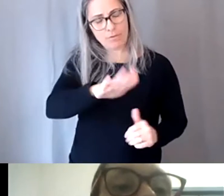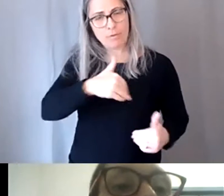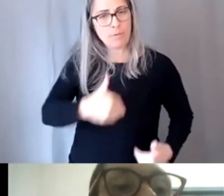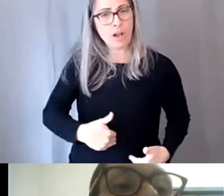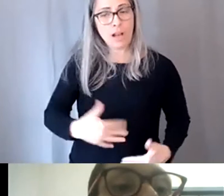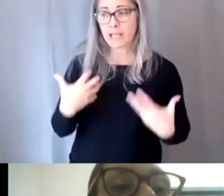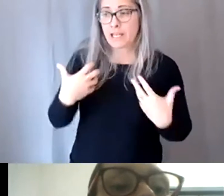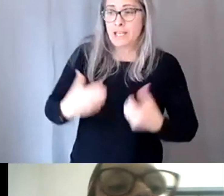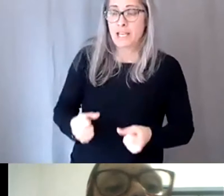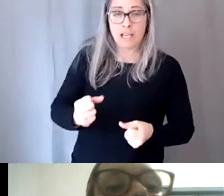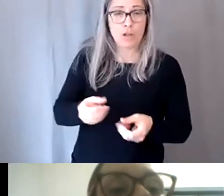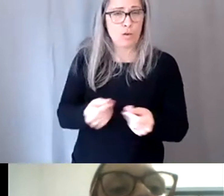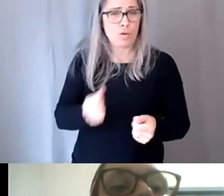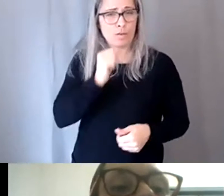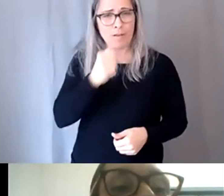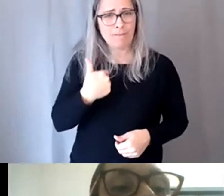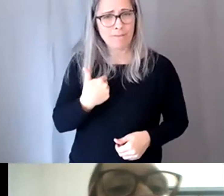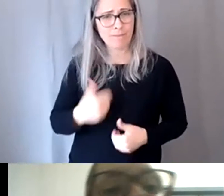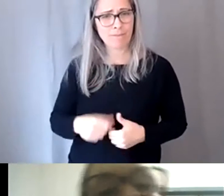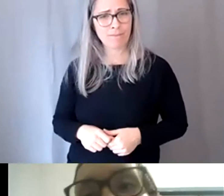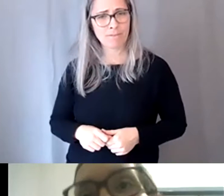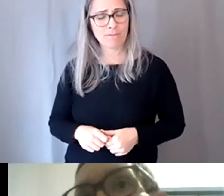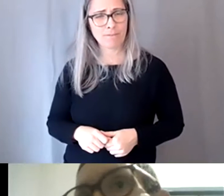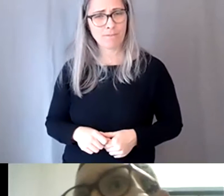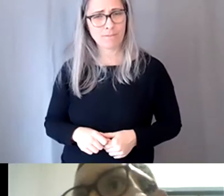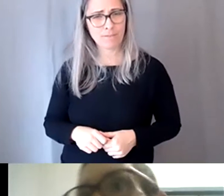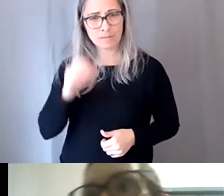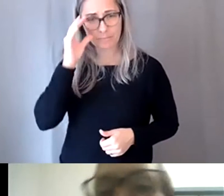way we imagine a person with an acute